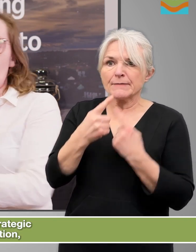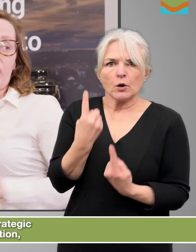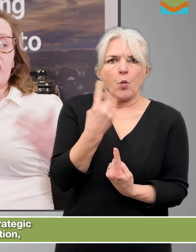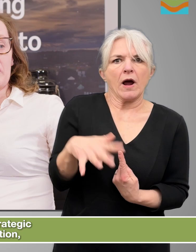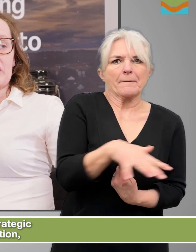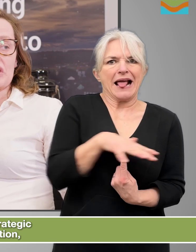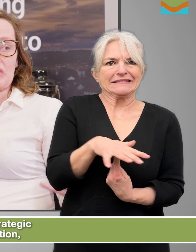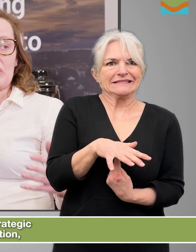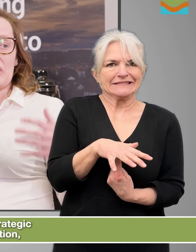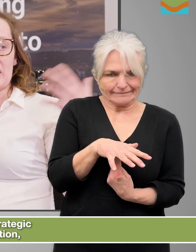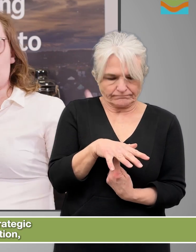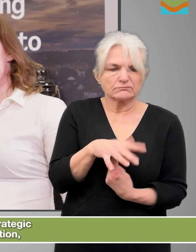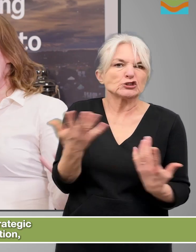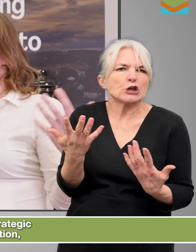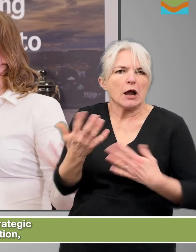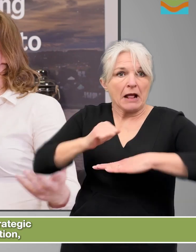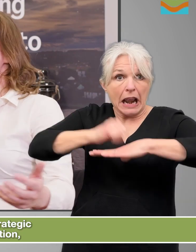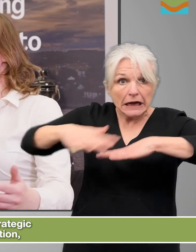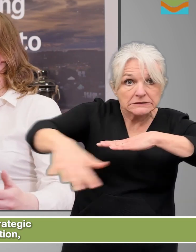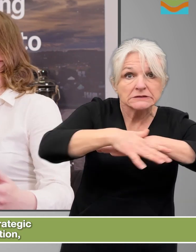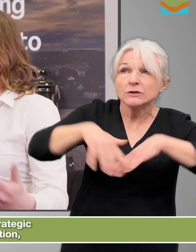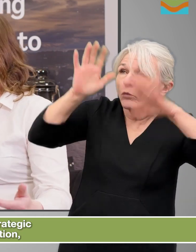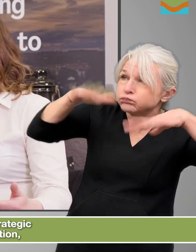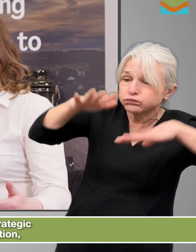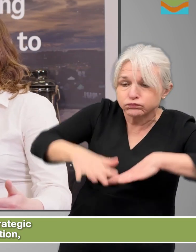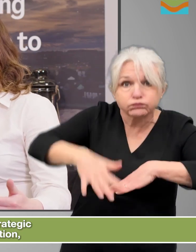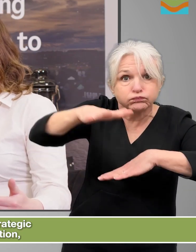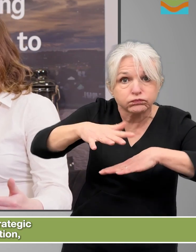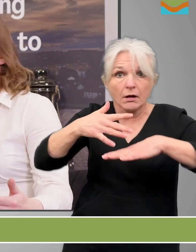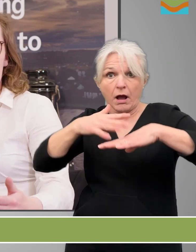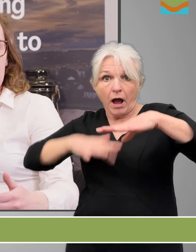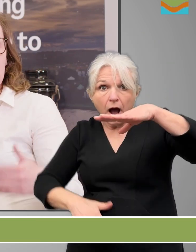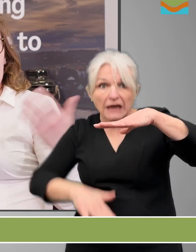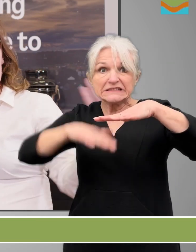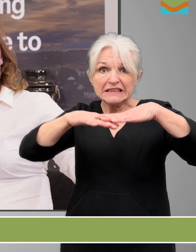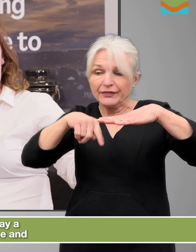but closer to these biggest strategic questions around collaboration, which is where,